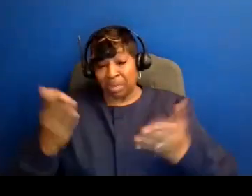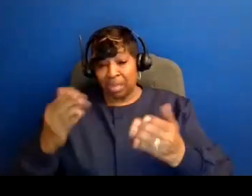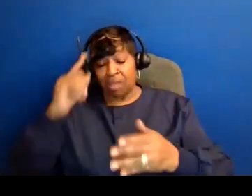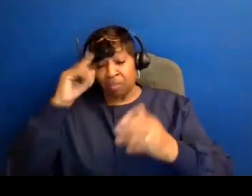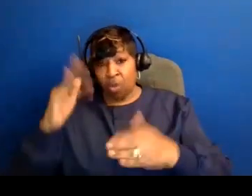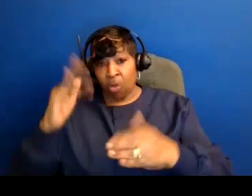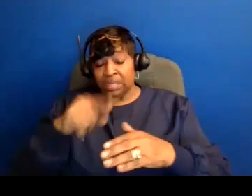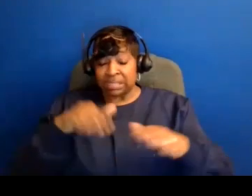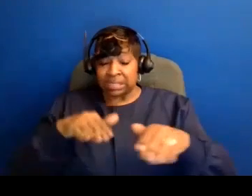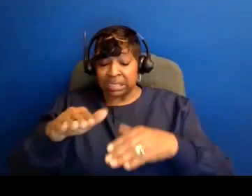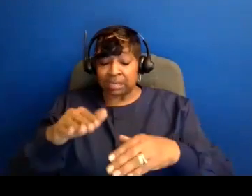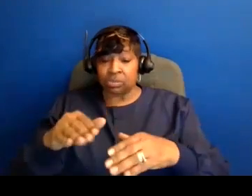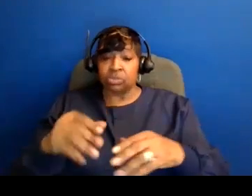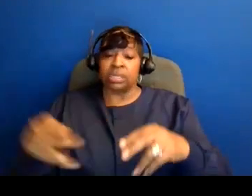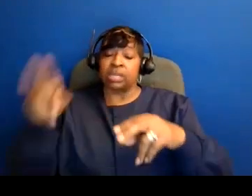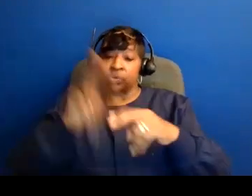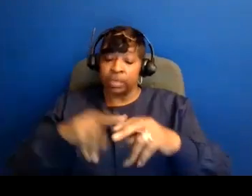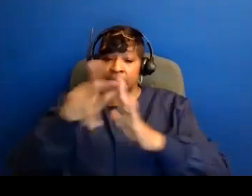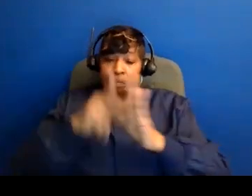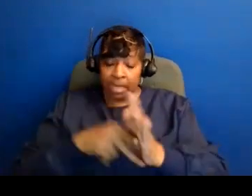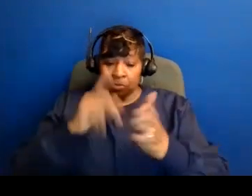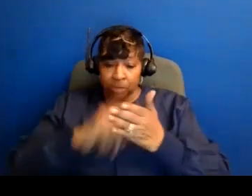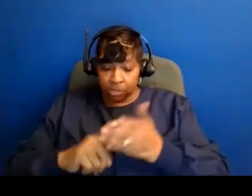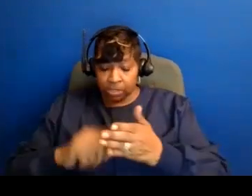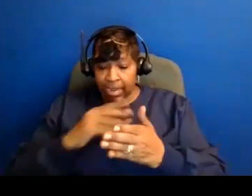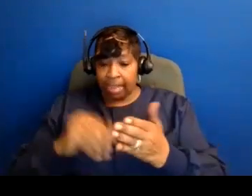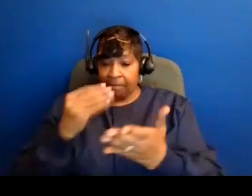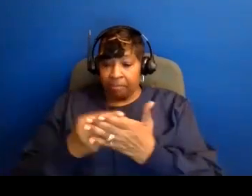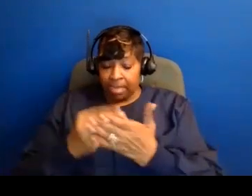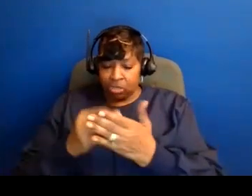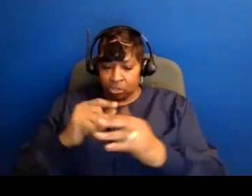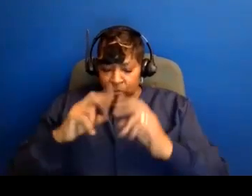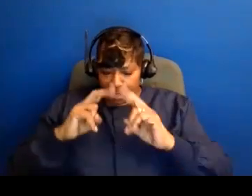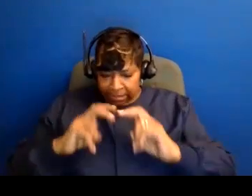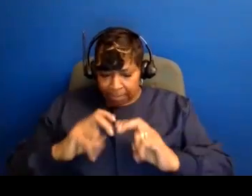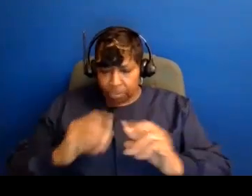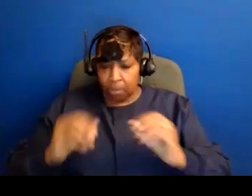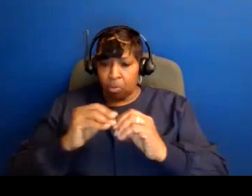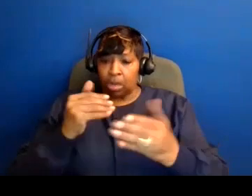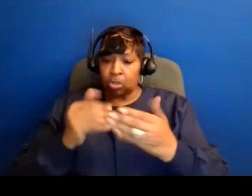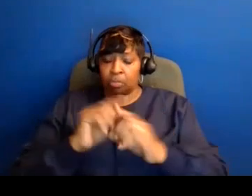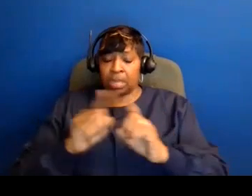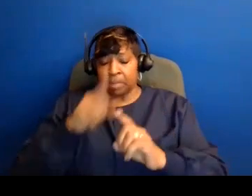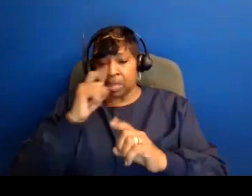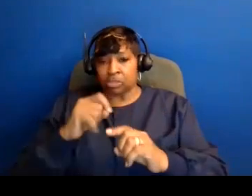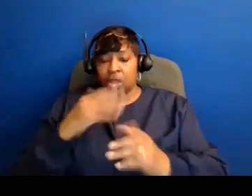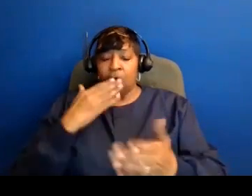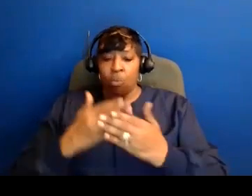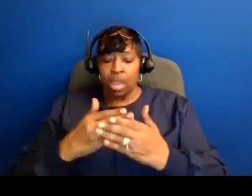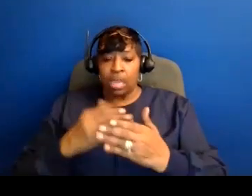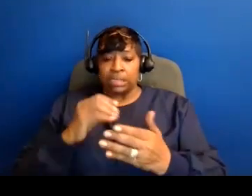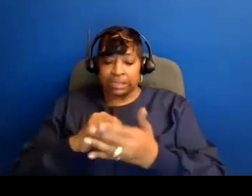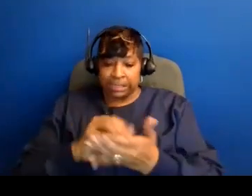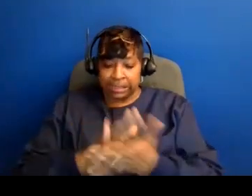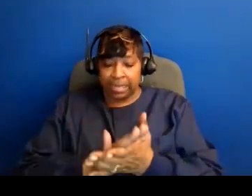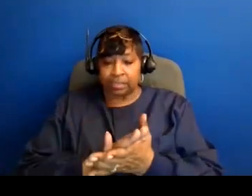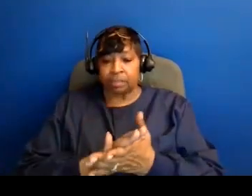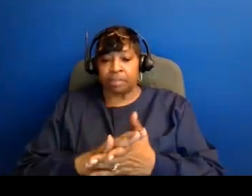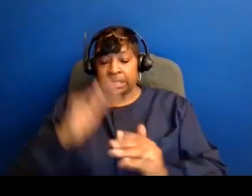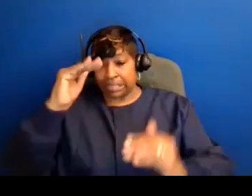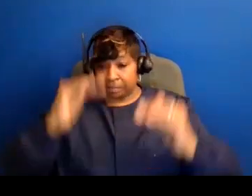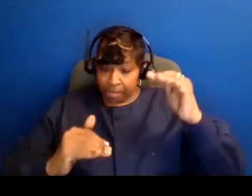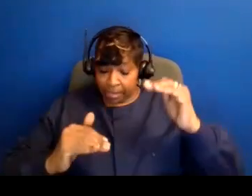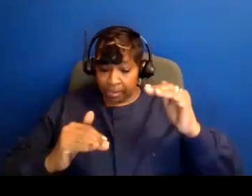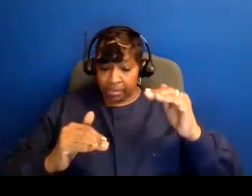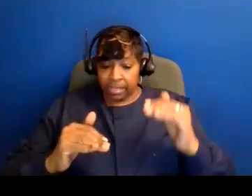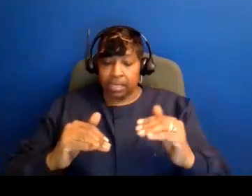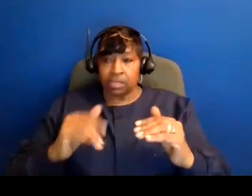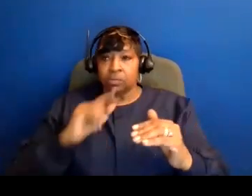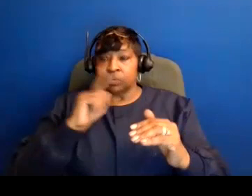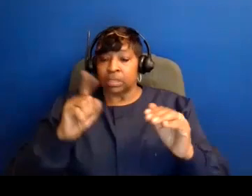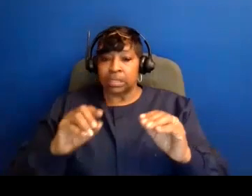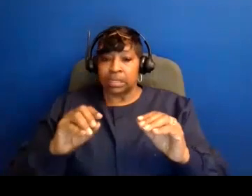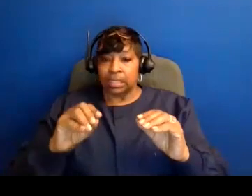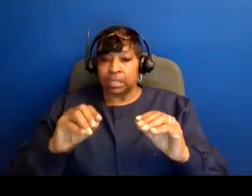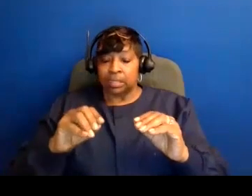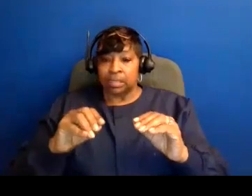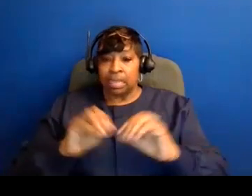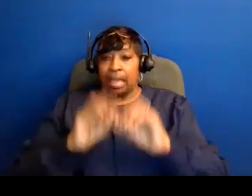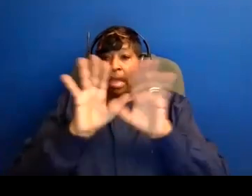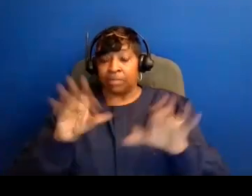lauravanpuymbrouck: that the Nih finally acknowledged this, and then added people with disabilities as a health disparity population, and that's after years and years of work by advocacy groups, lots of them, lots of them right here. And folks.